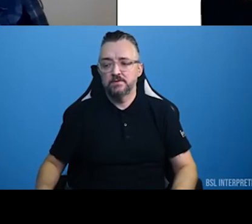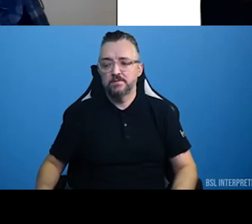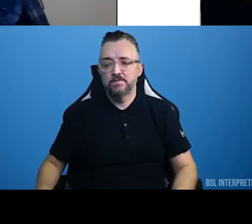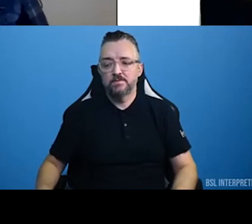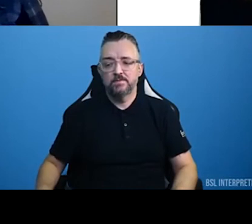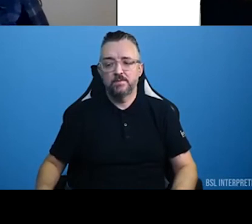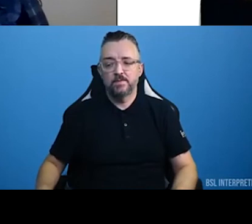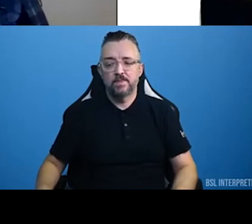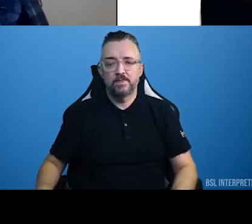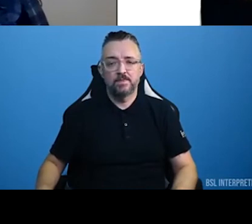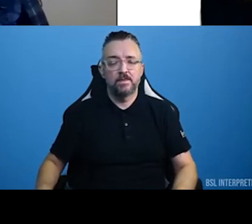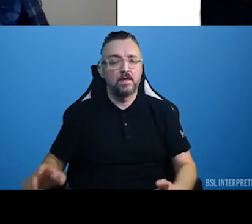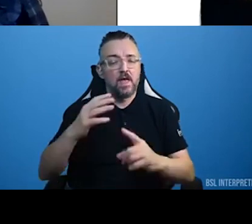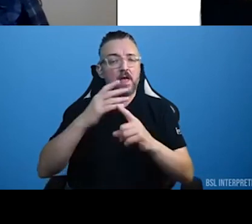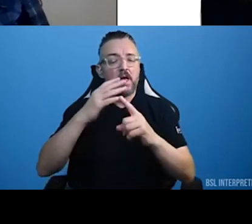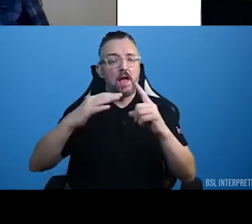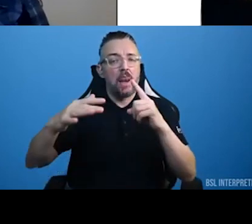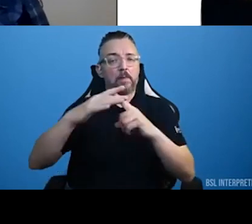a climate assembly, which was piloted in 2020.